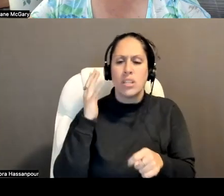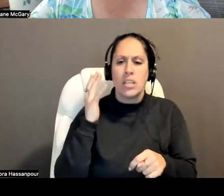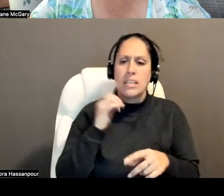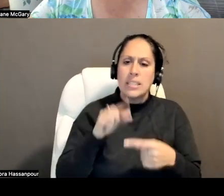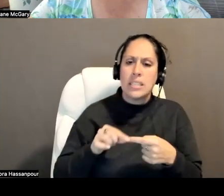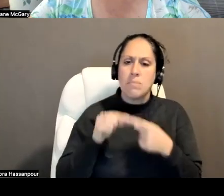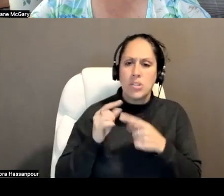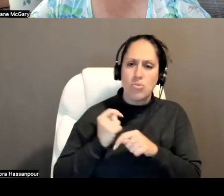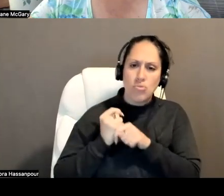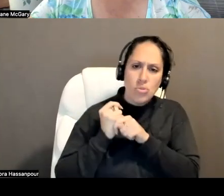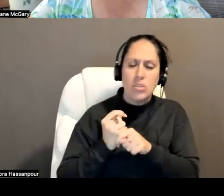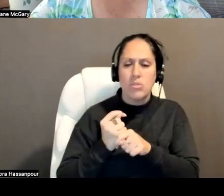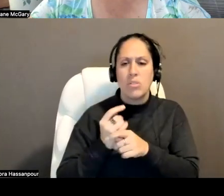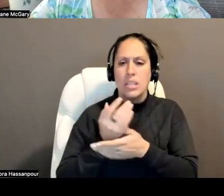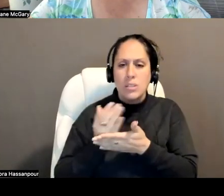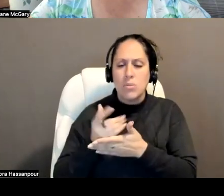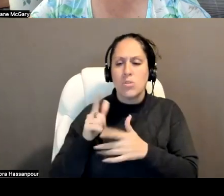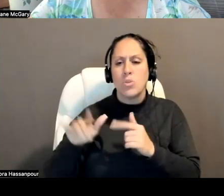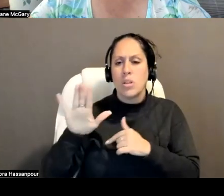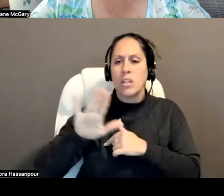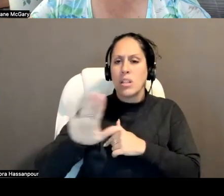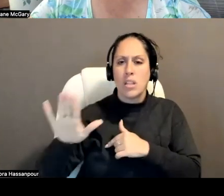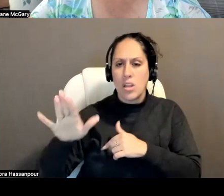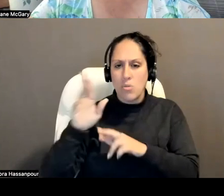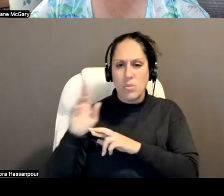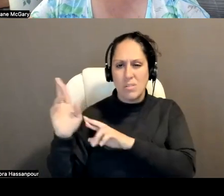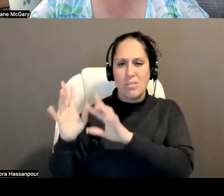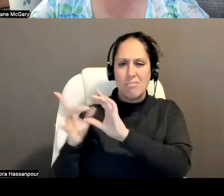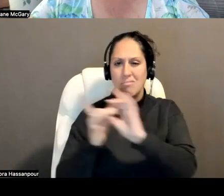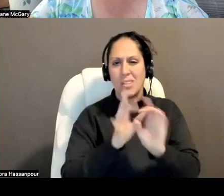traditional instrument to their respective countries. Okay. So it's